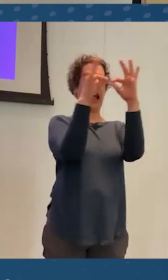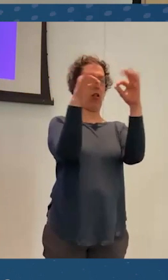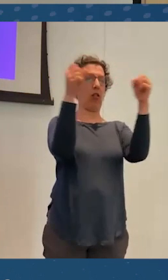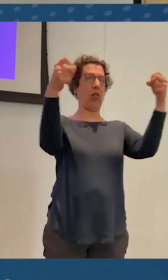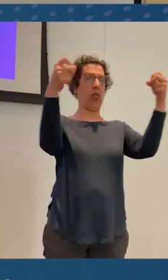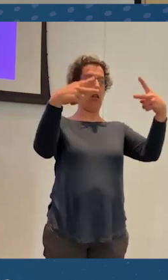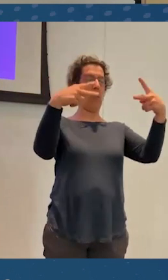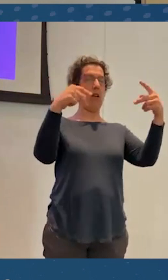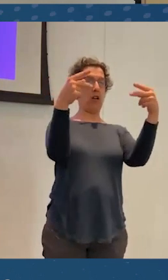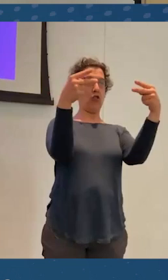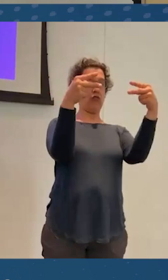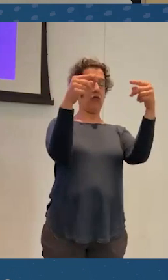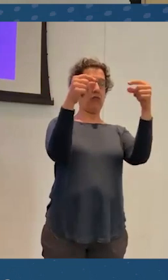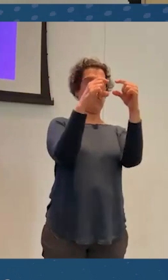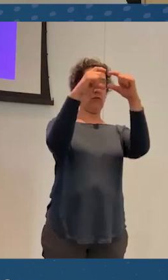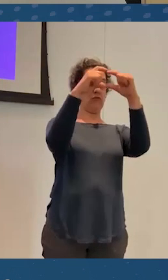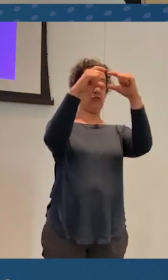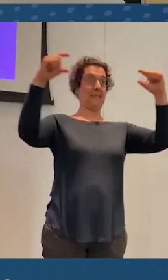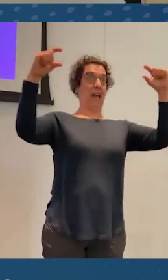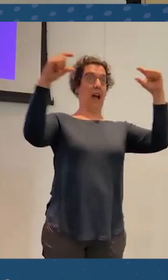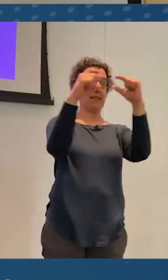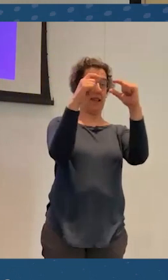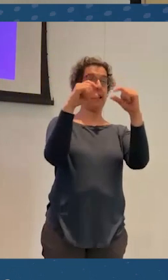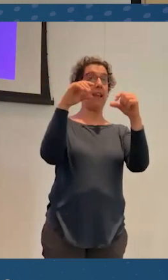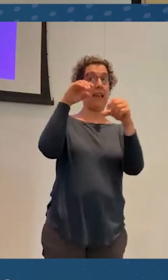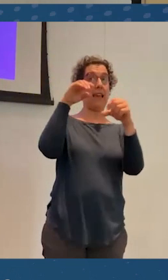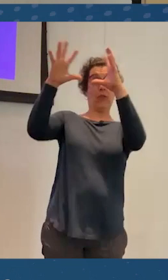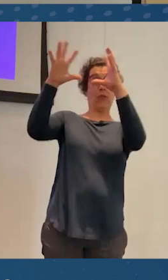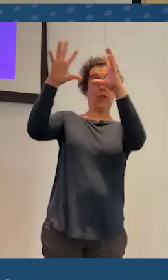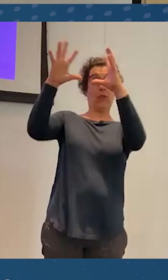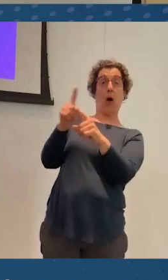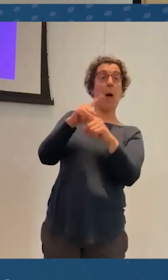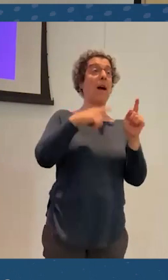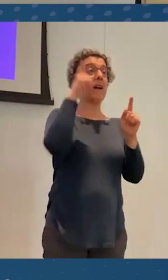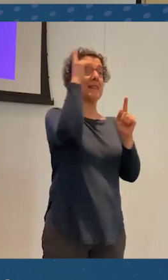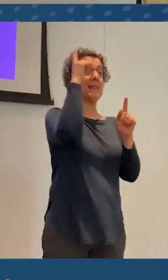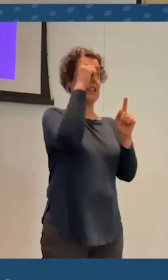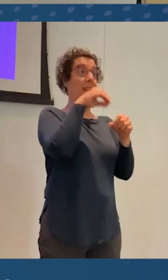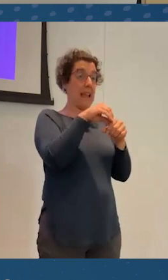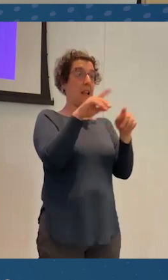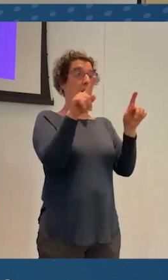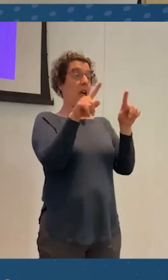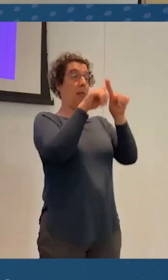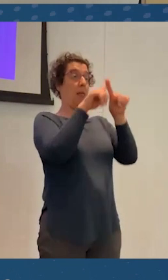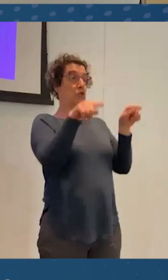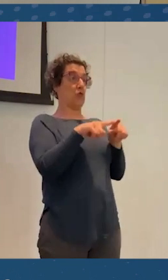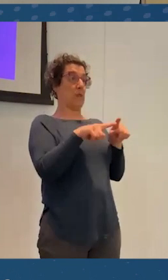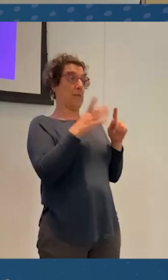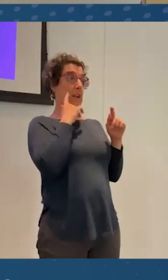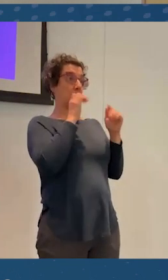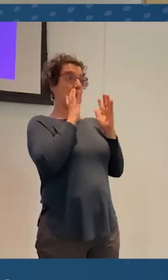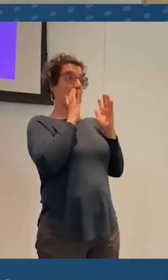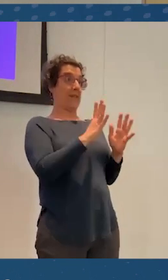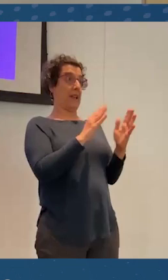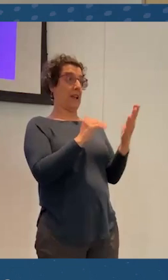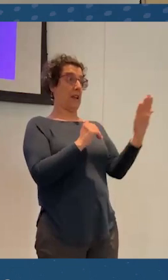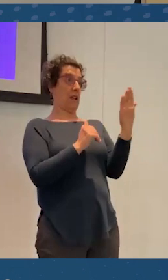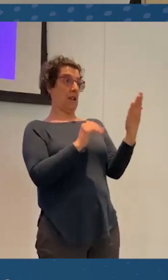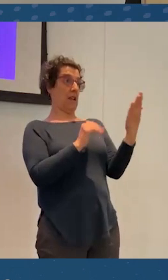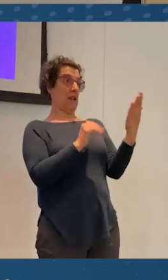but still considering the screen space by leaving it the same size to the player's vision.